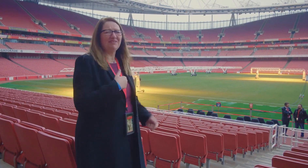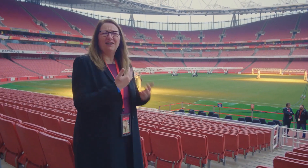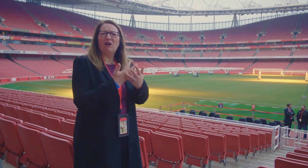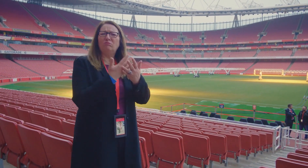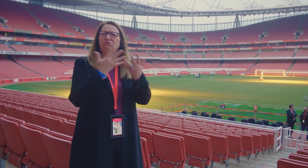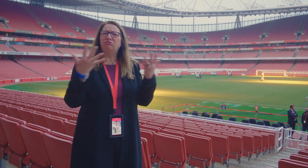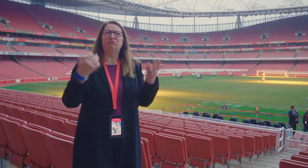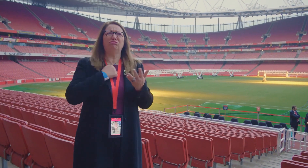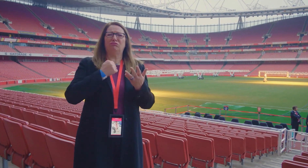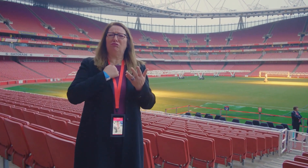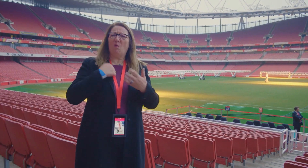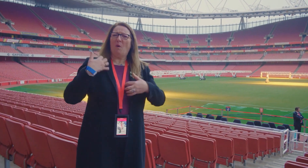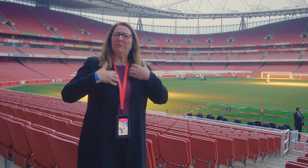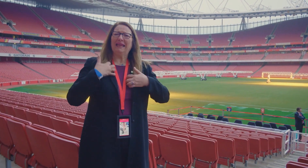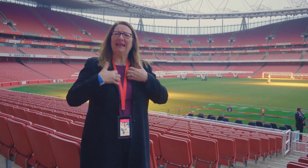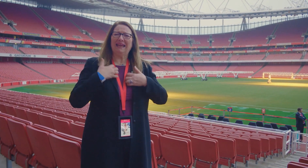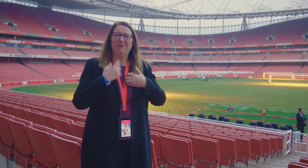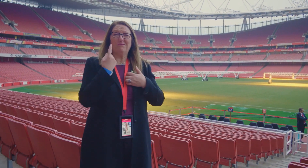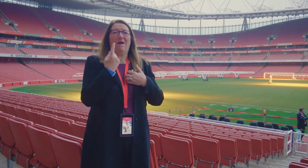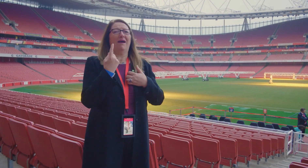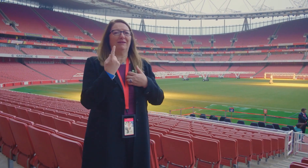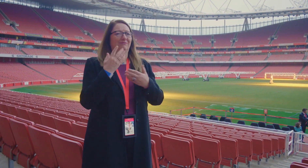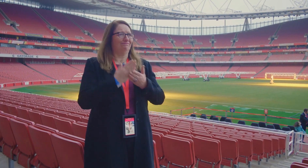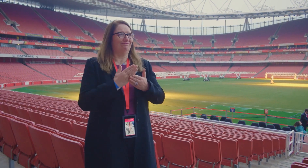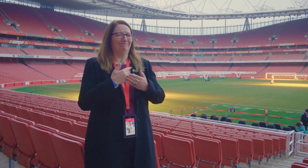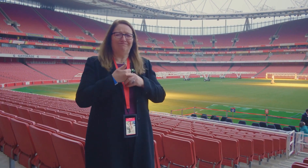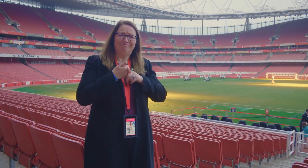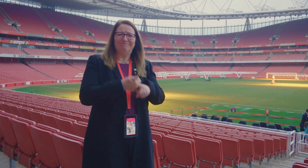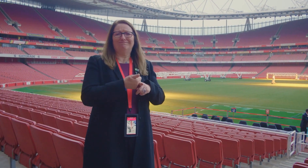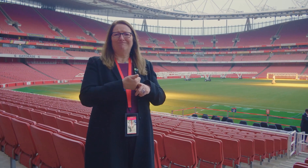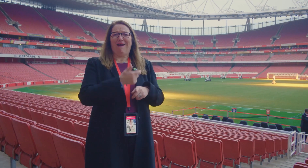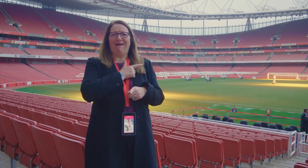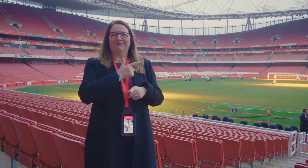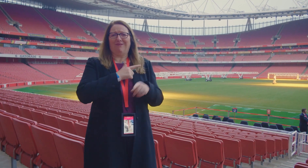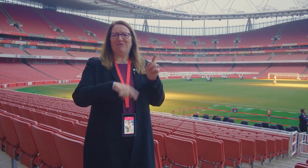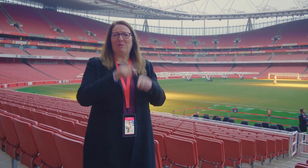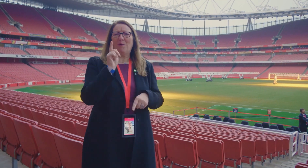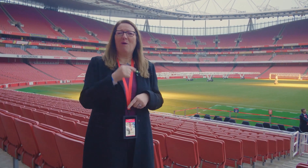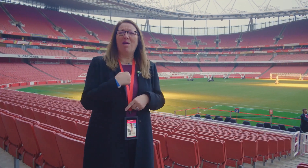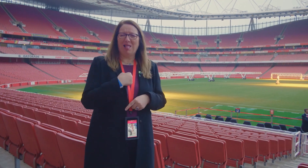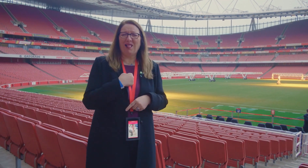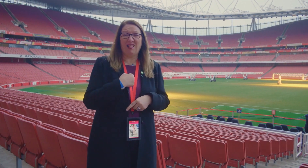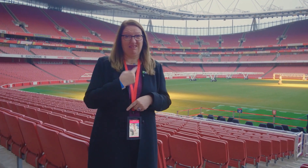I've got lots of hobbies and one of those is supporting Arsenal.